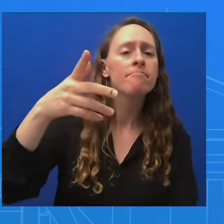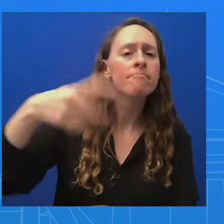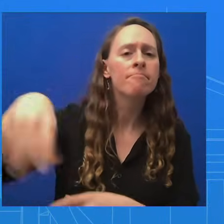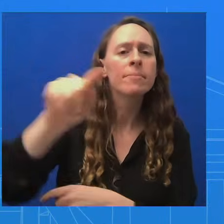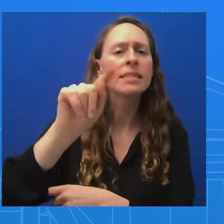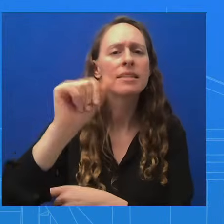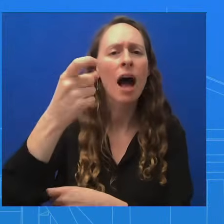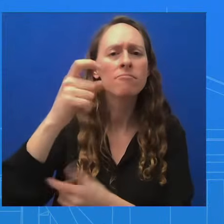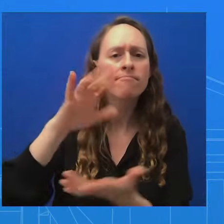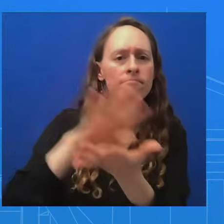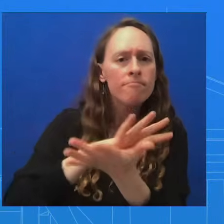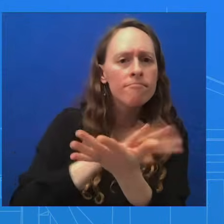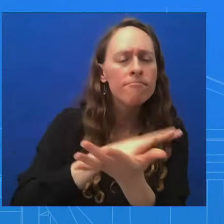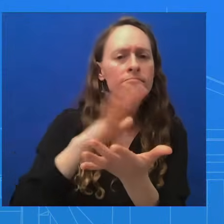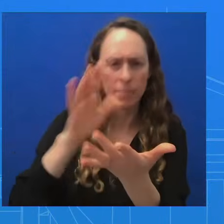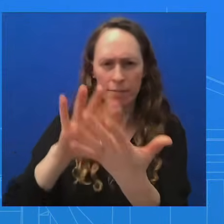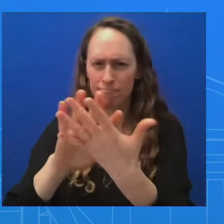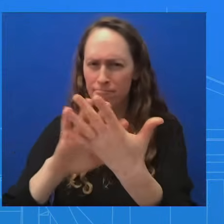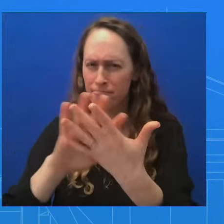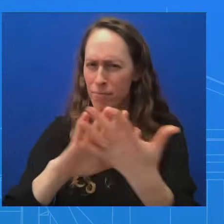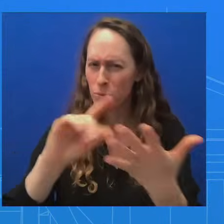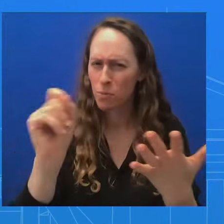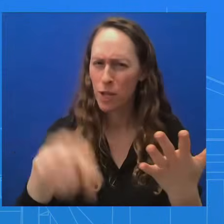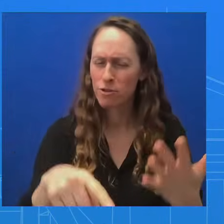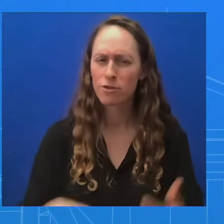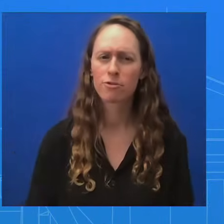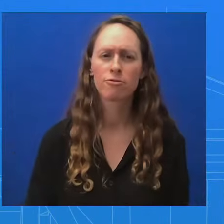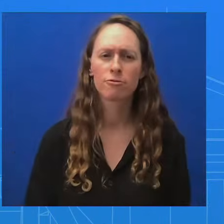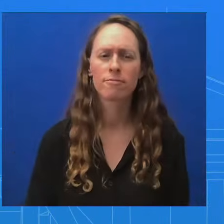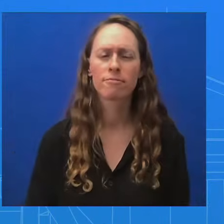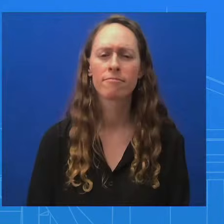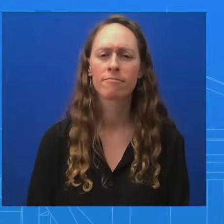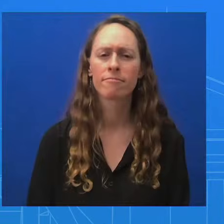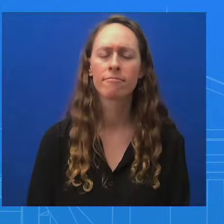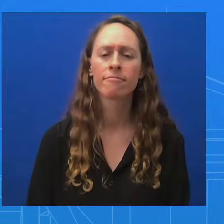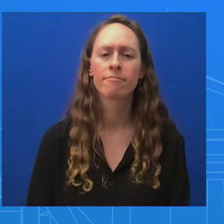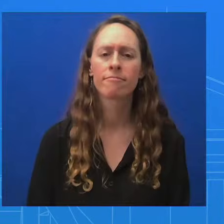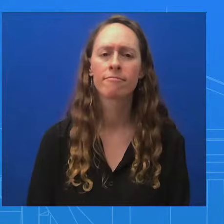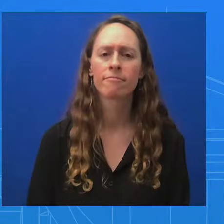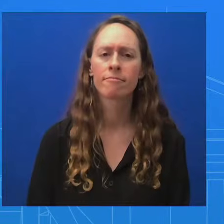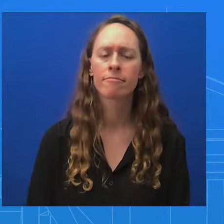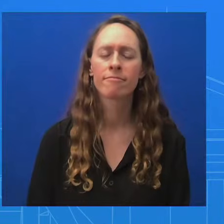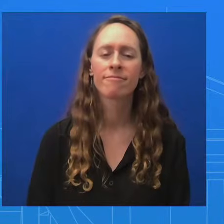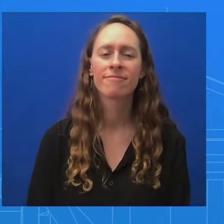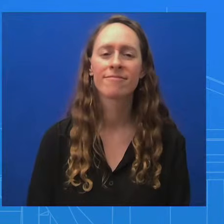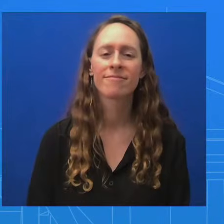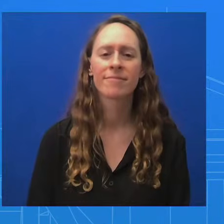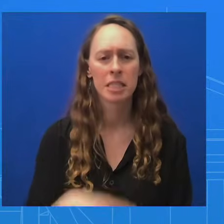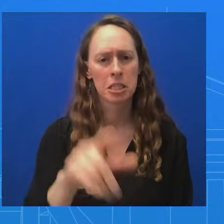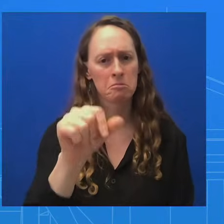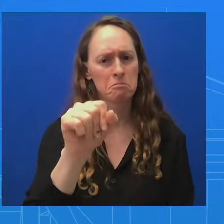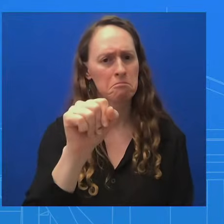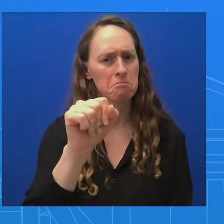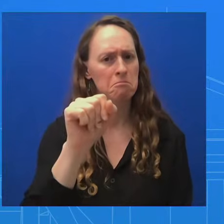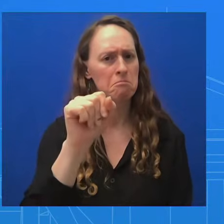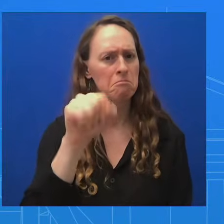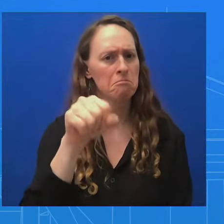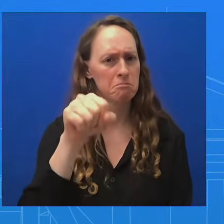there was ongoing discussions within the Cabinet about the revenue and -- and using it appropriately.